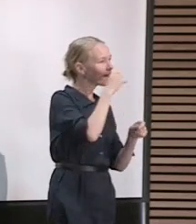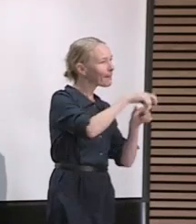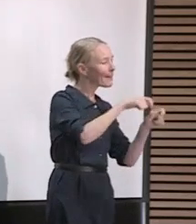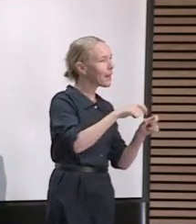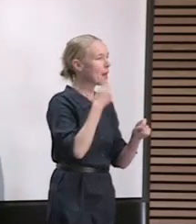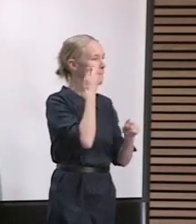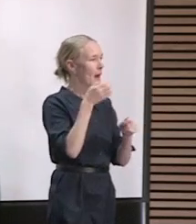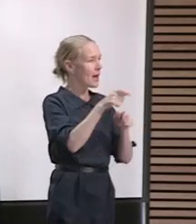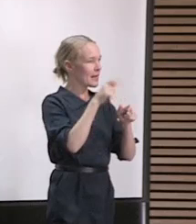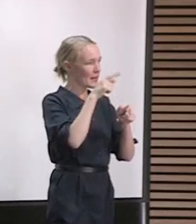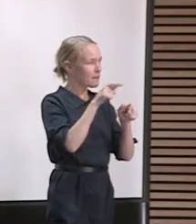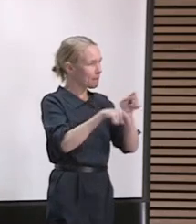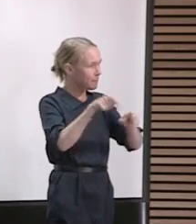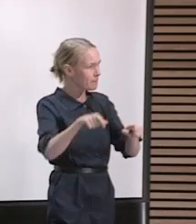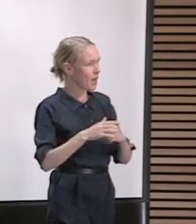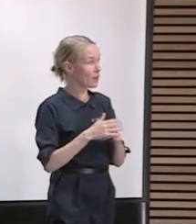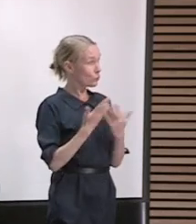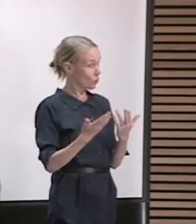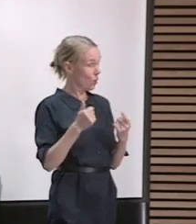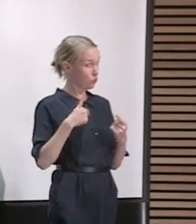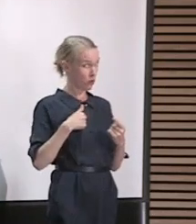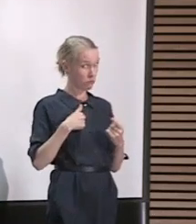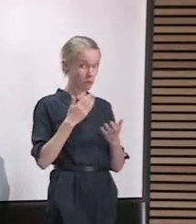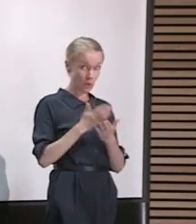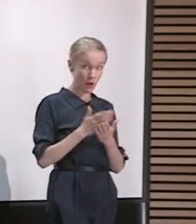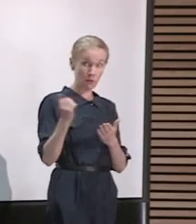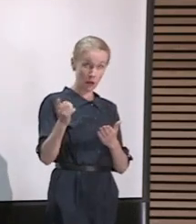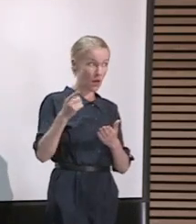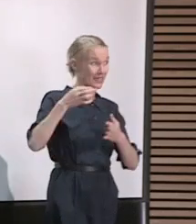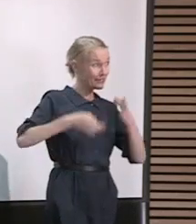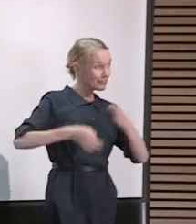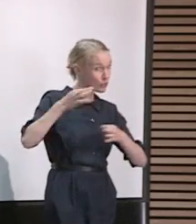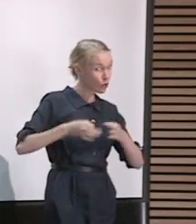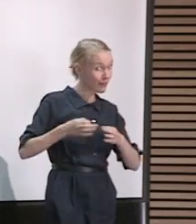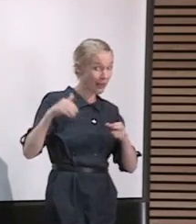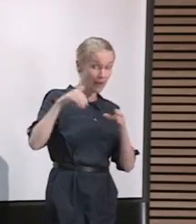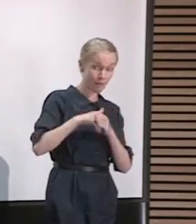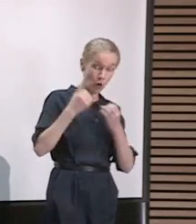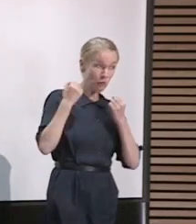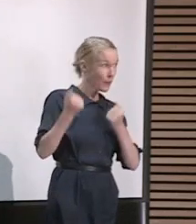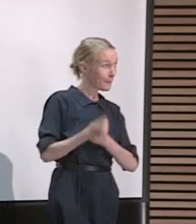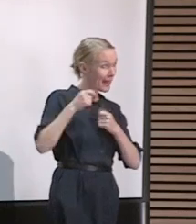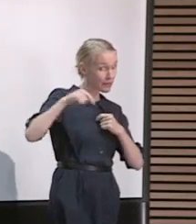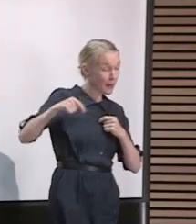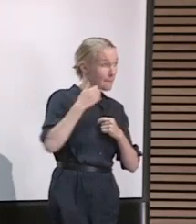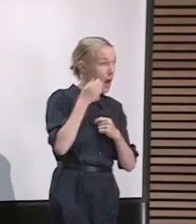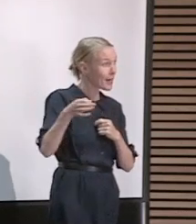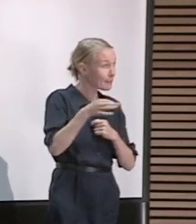have there been any decisions made in regards to the Auckland cluster that haven't